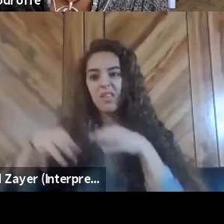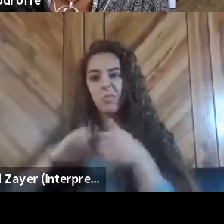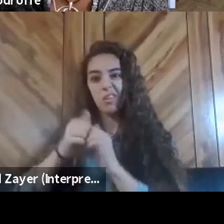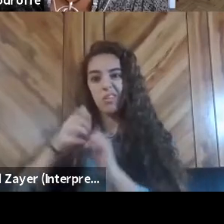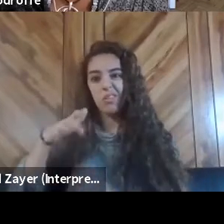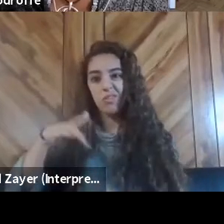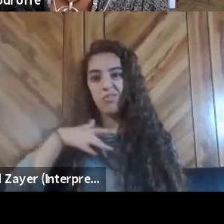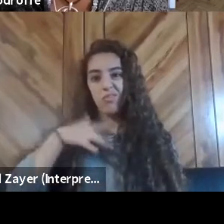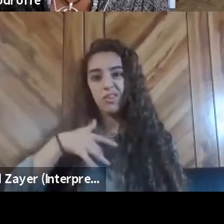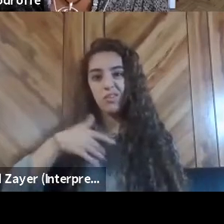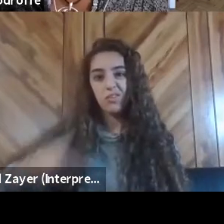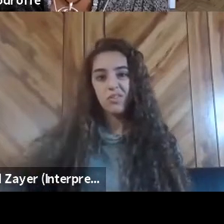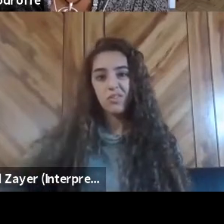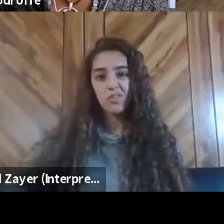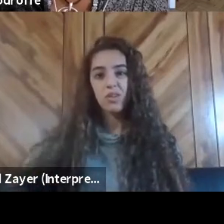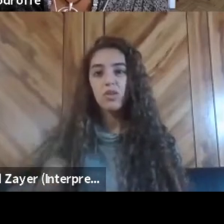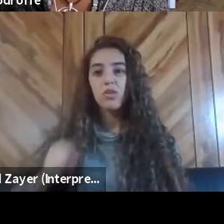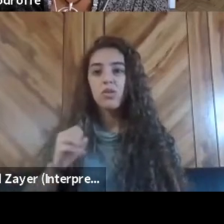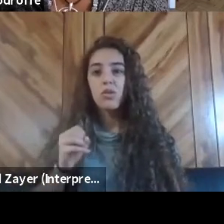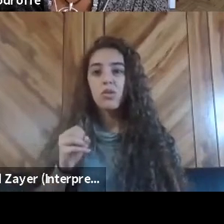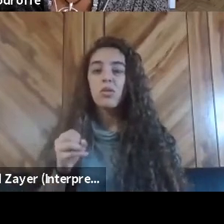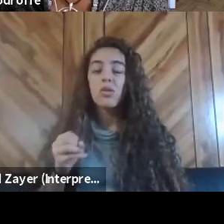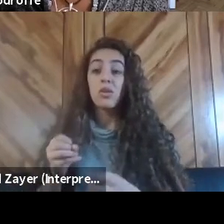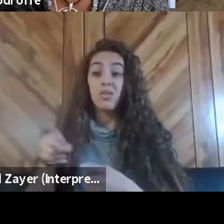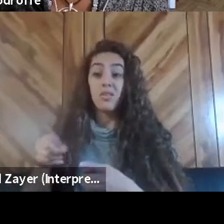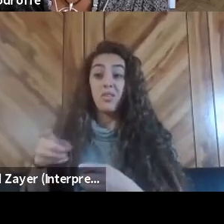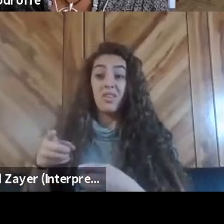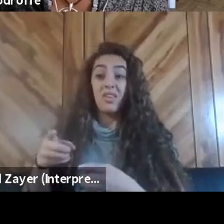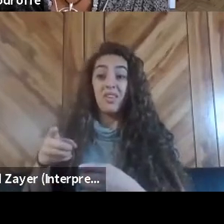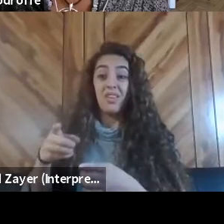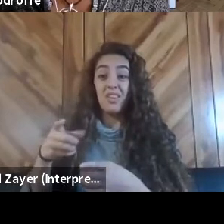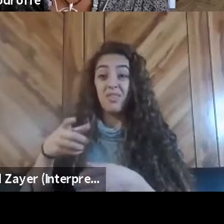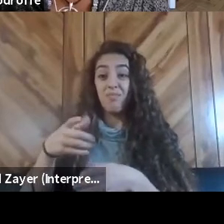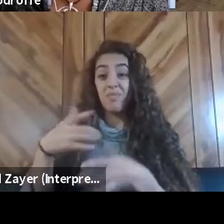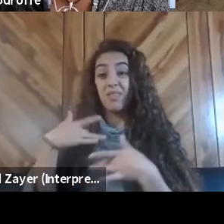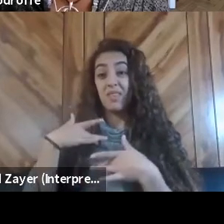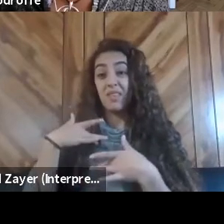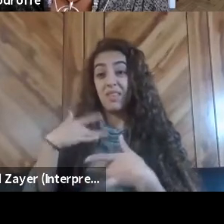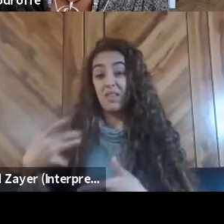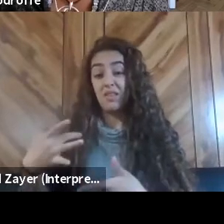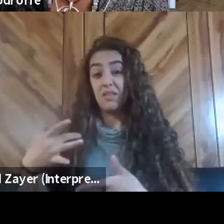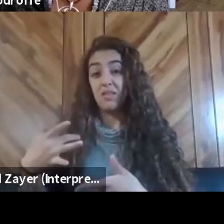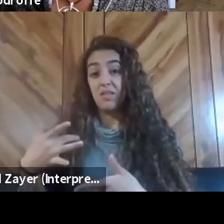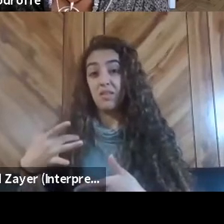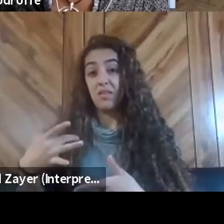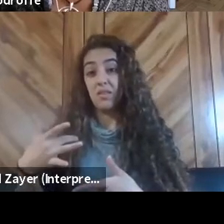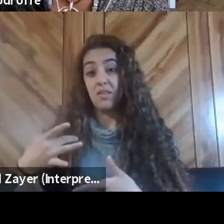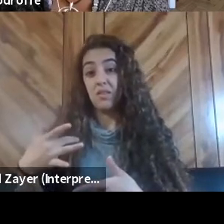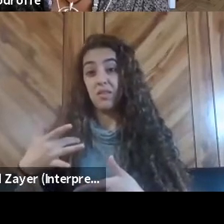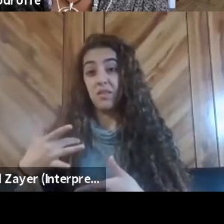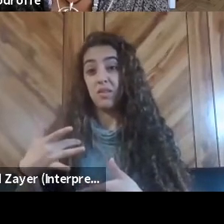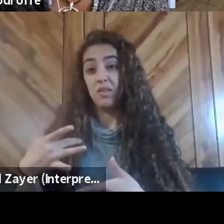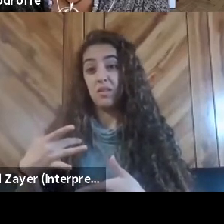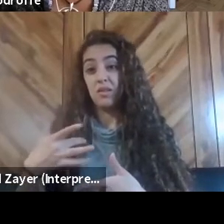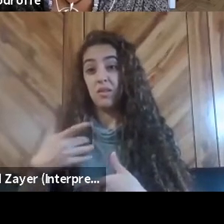And because his voice tends to be, he tends towards a flat